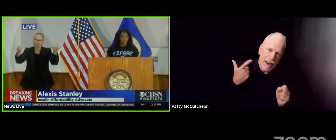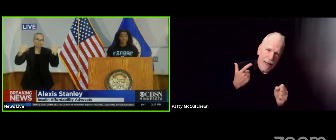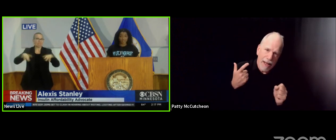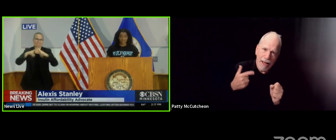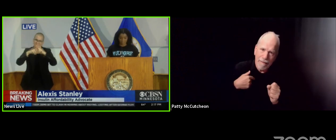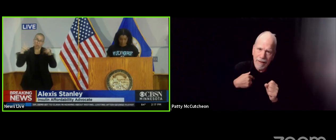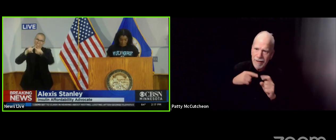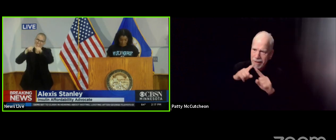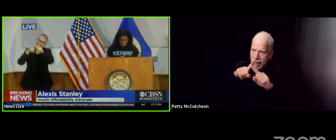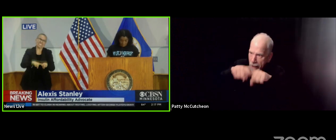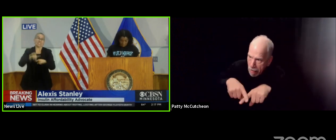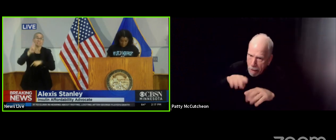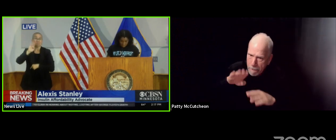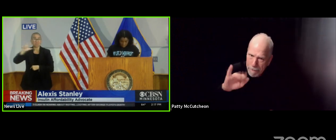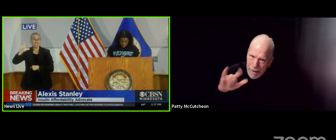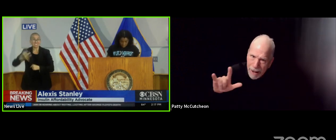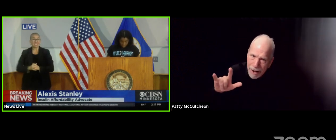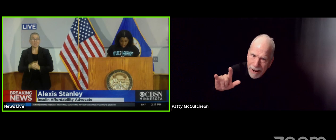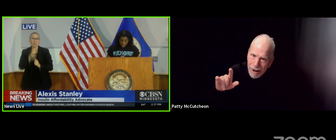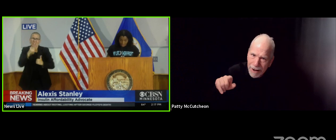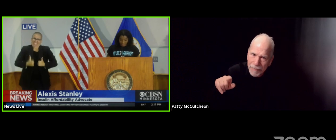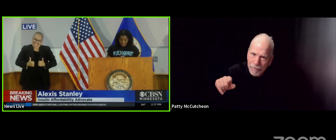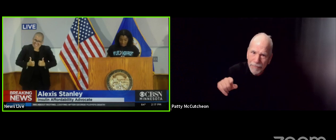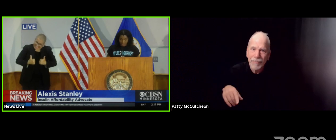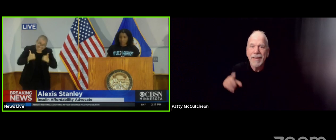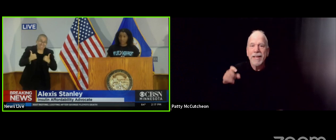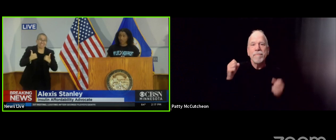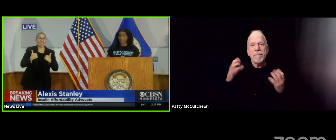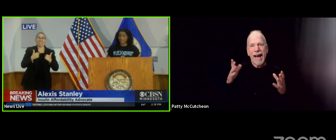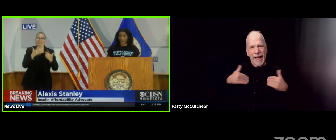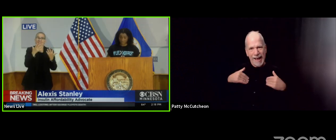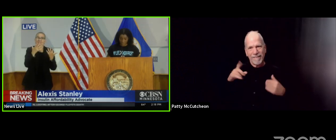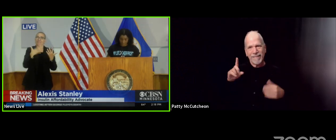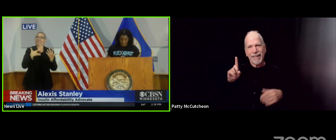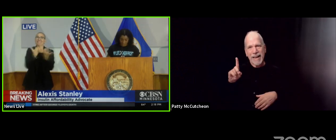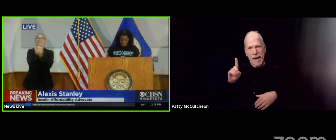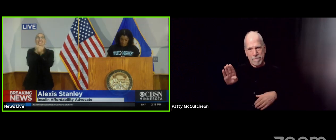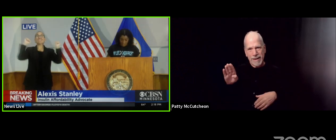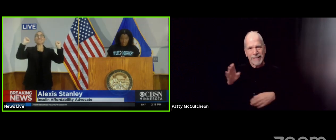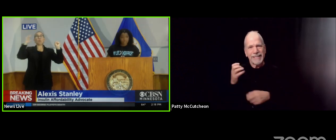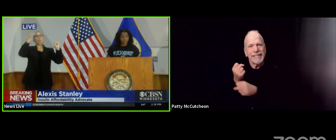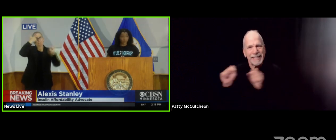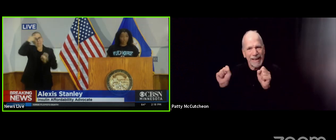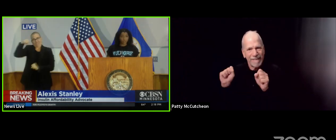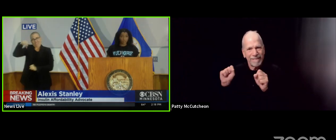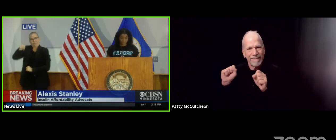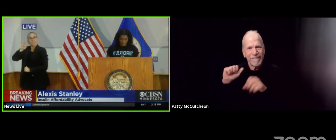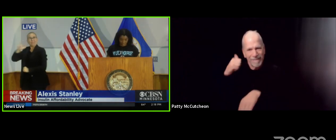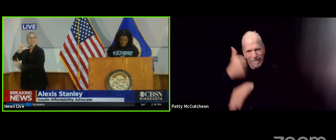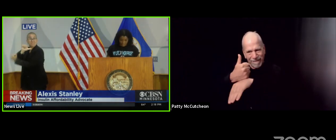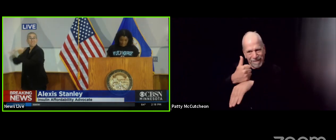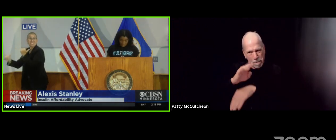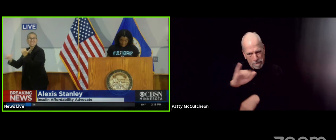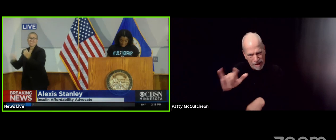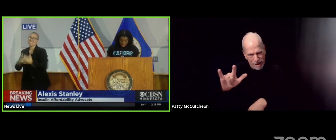BECAUSE OF THIS BILL. OUR LIVES ARE ALREADY HARD. THE PHARMACEUTICAL COMPANIES